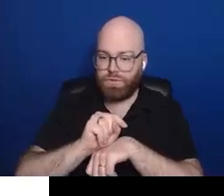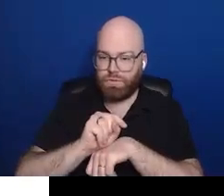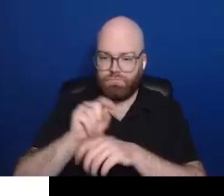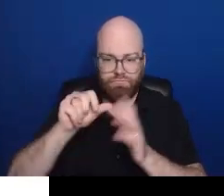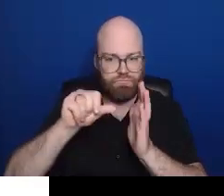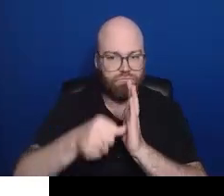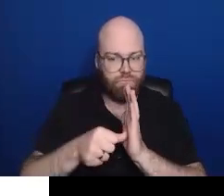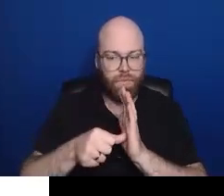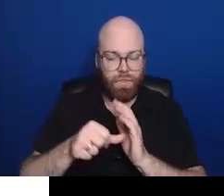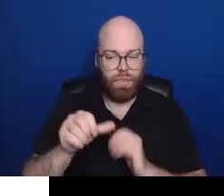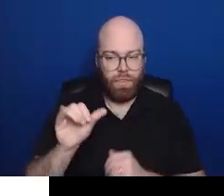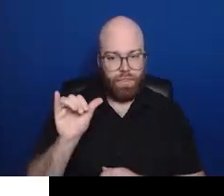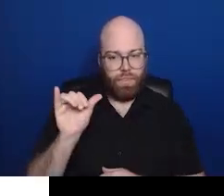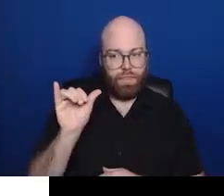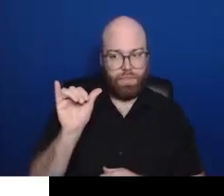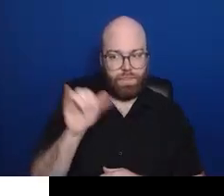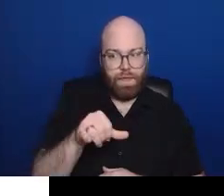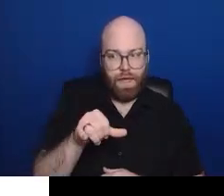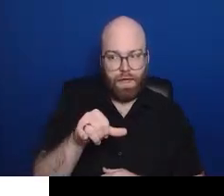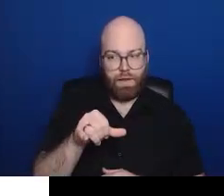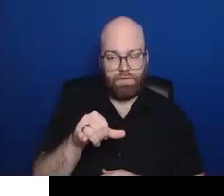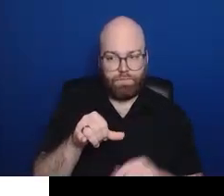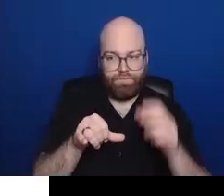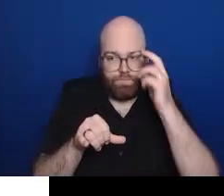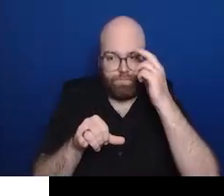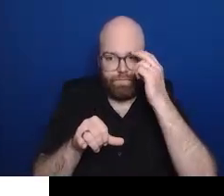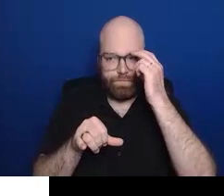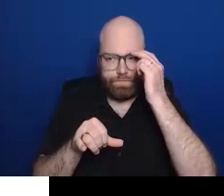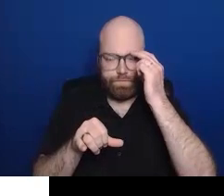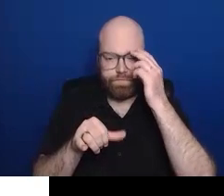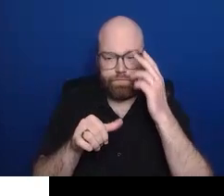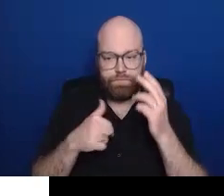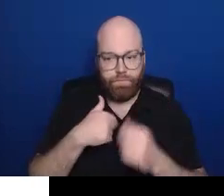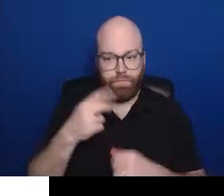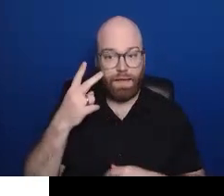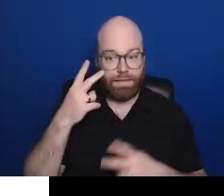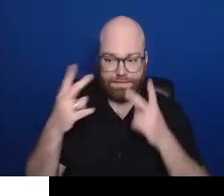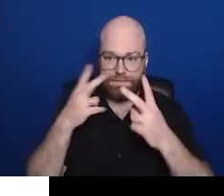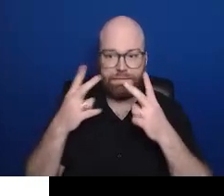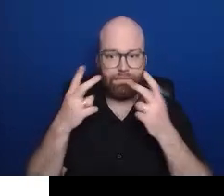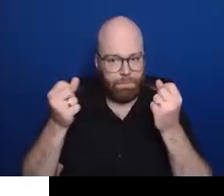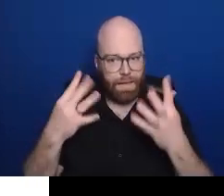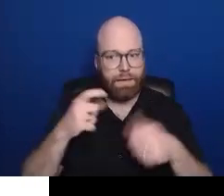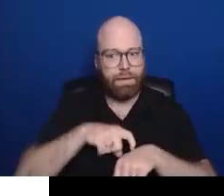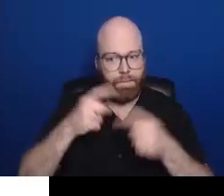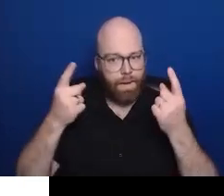I've seen numerous times where I'm talking to, a consultee